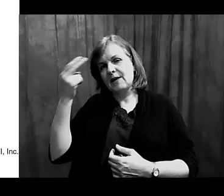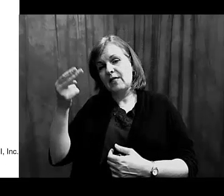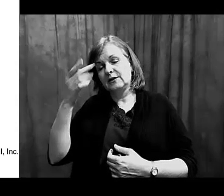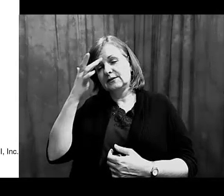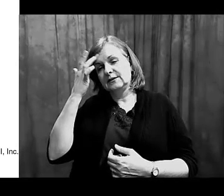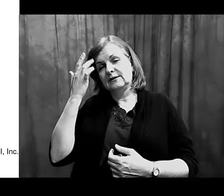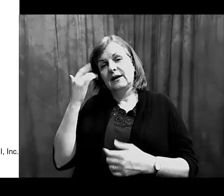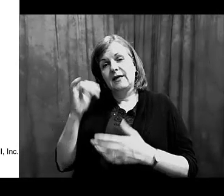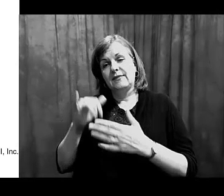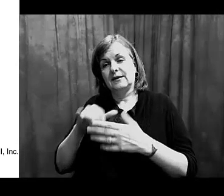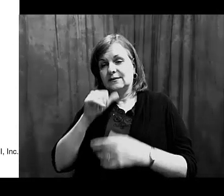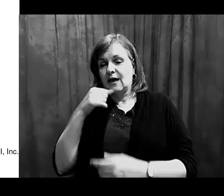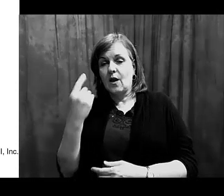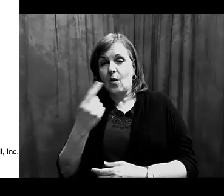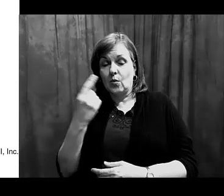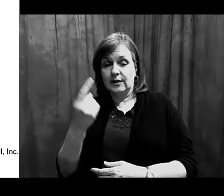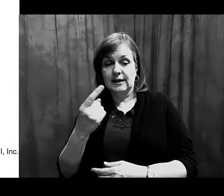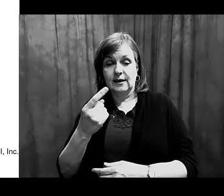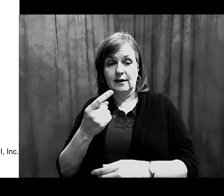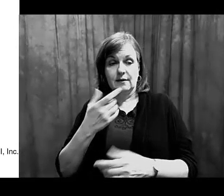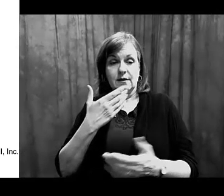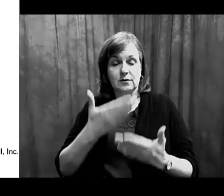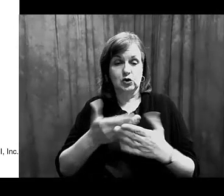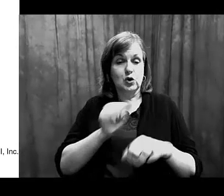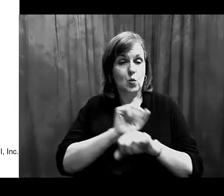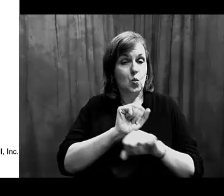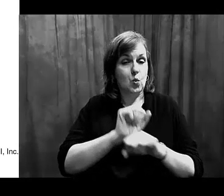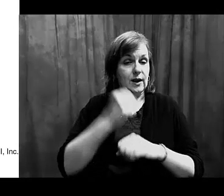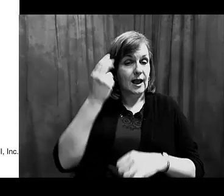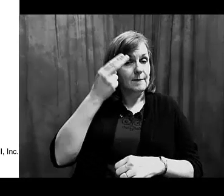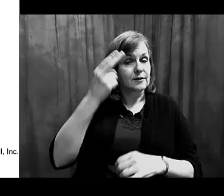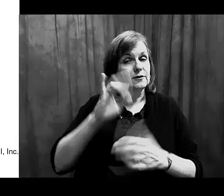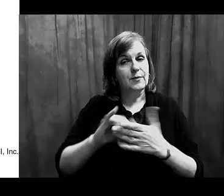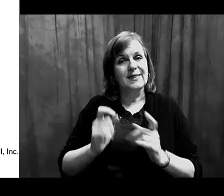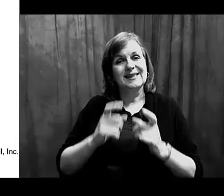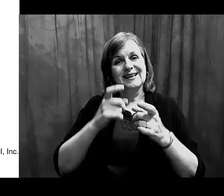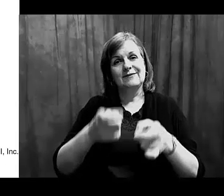you've got a hypothesis that is not only a working hypothesis now